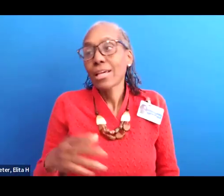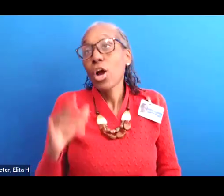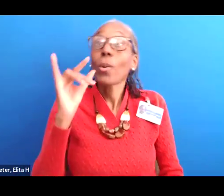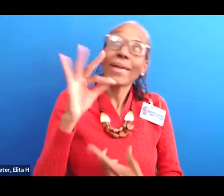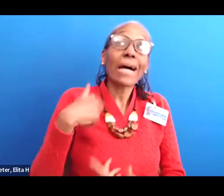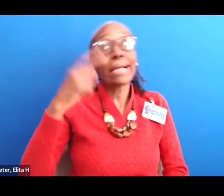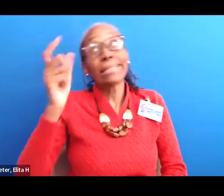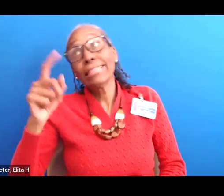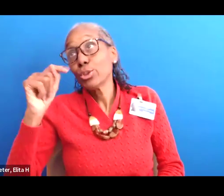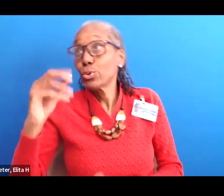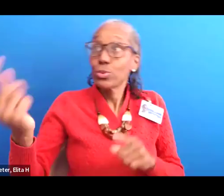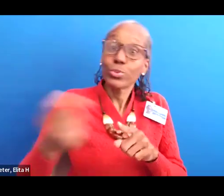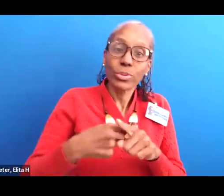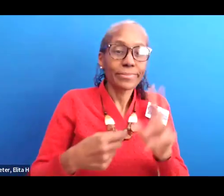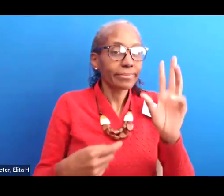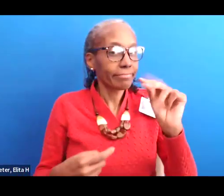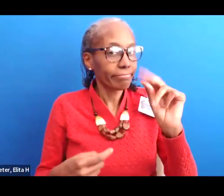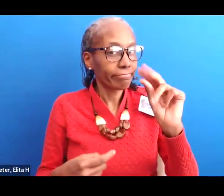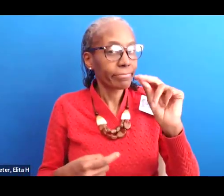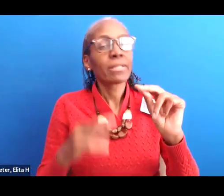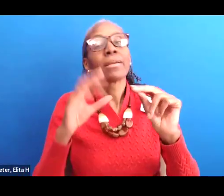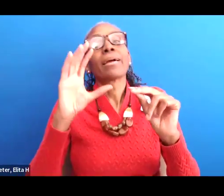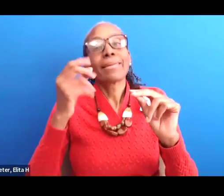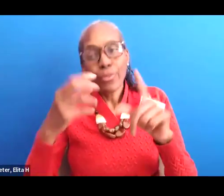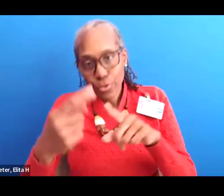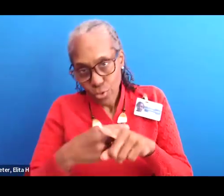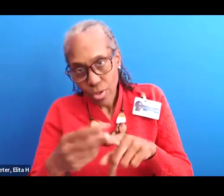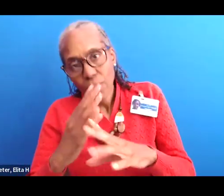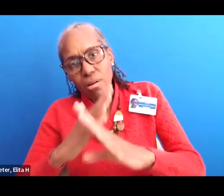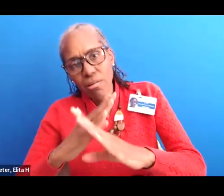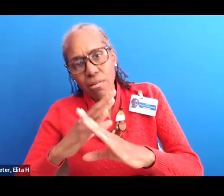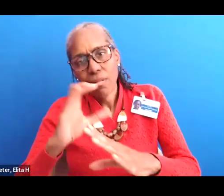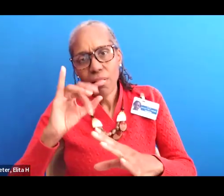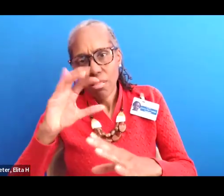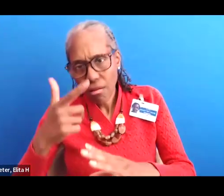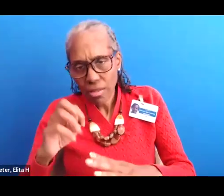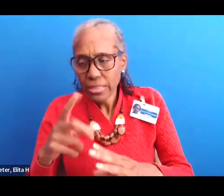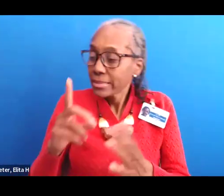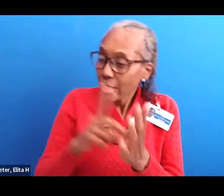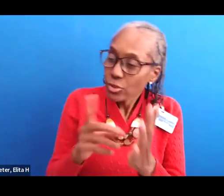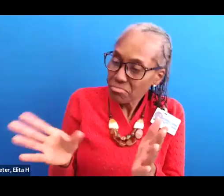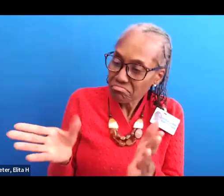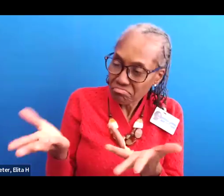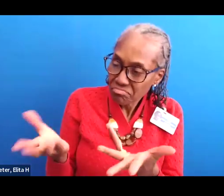Now, sometimes if your catheter gets clogged or something, your doctor might say, “Well, go ahead in that situation and do